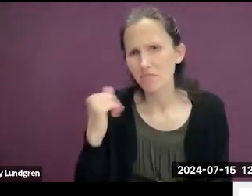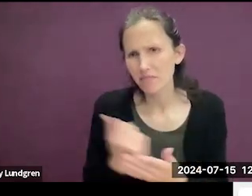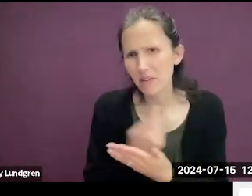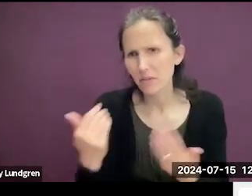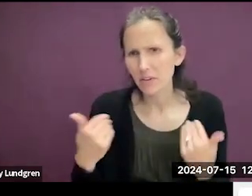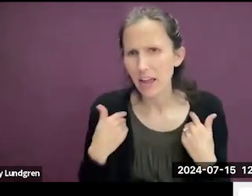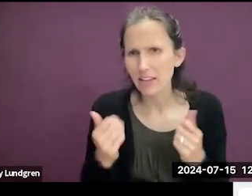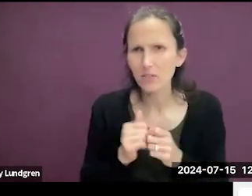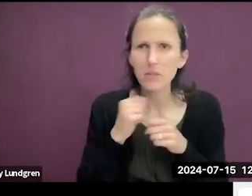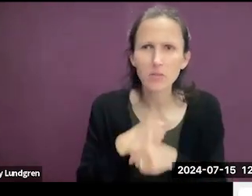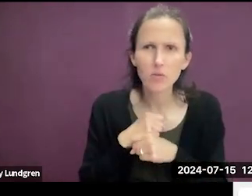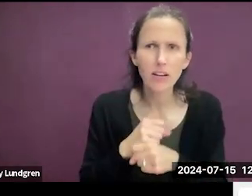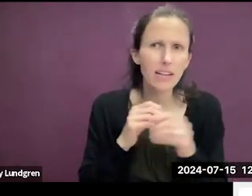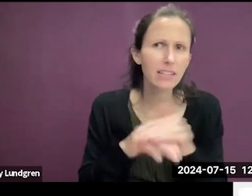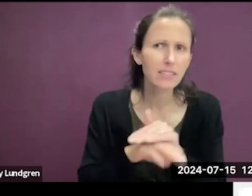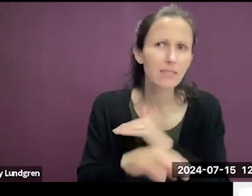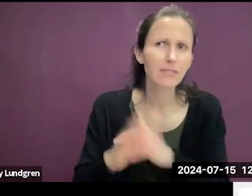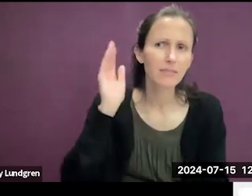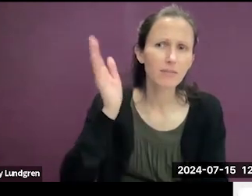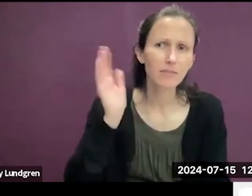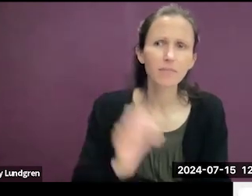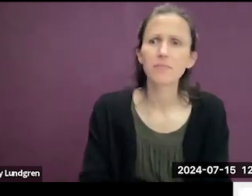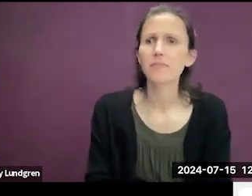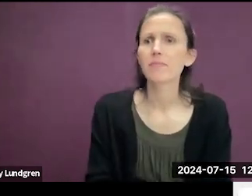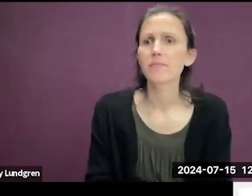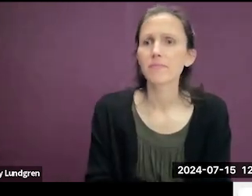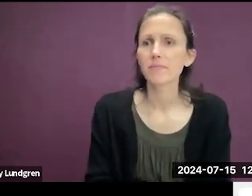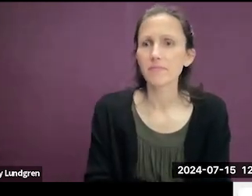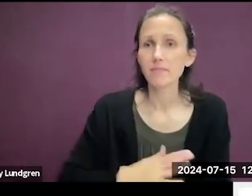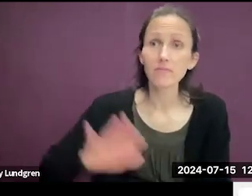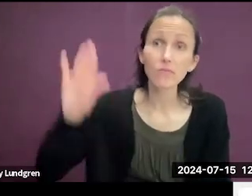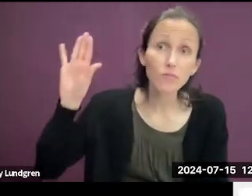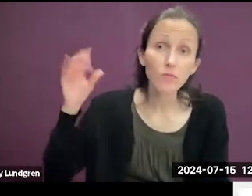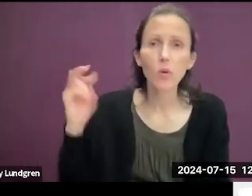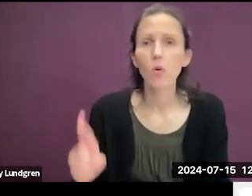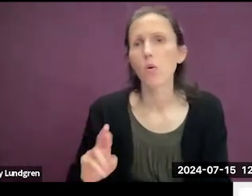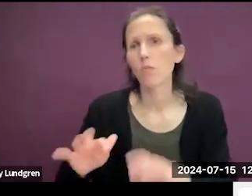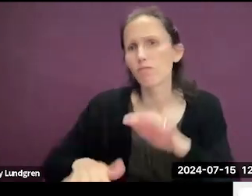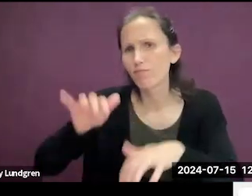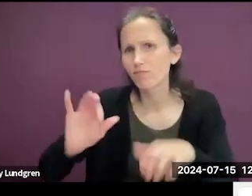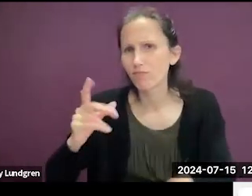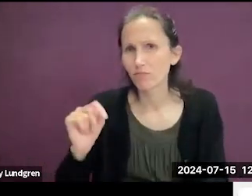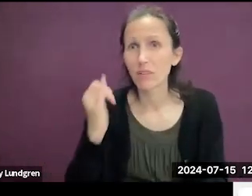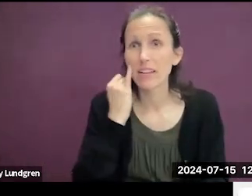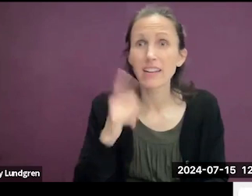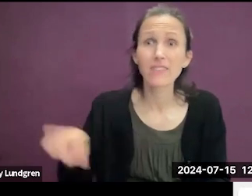with creating accessible presentations. So raise your hand or pop in the chat if you are brand new.